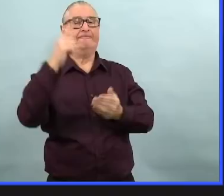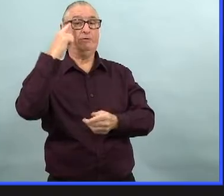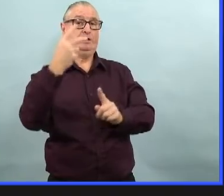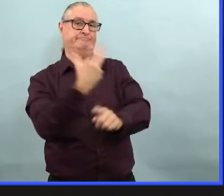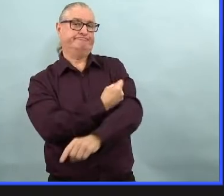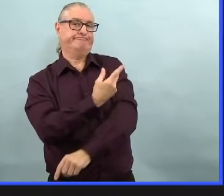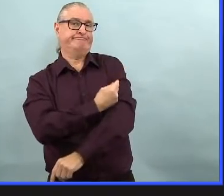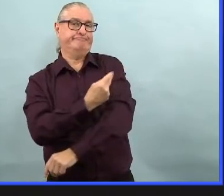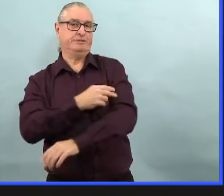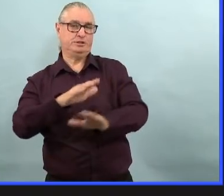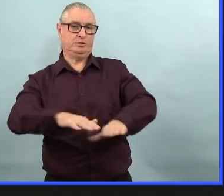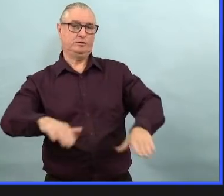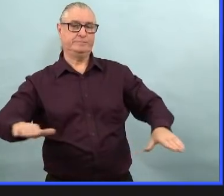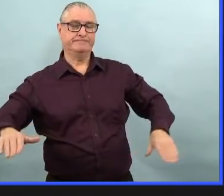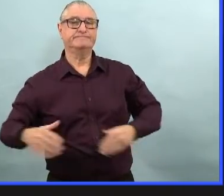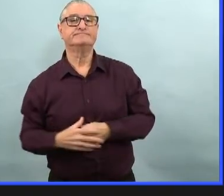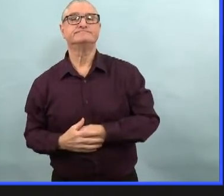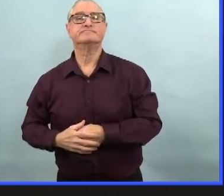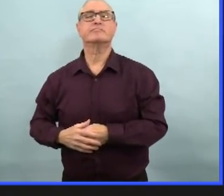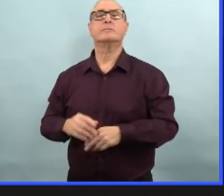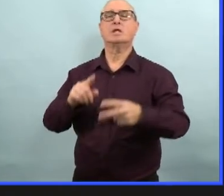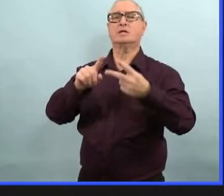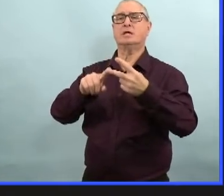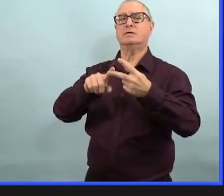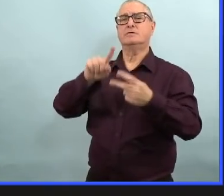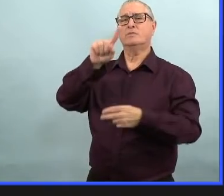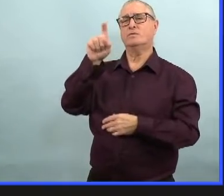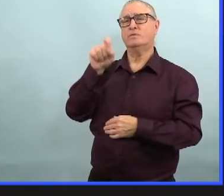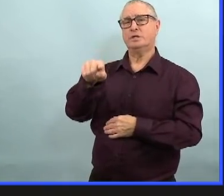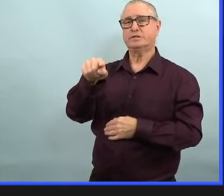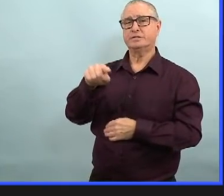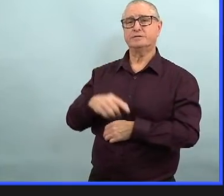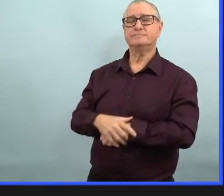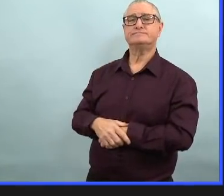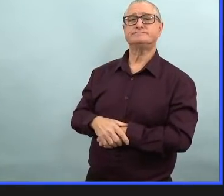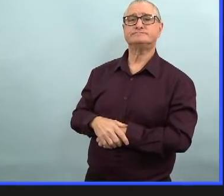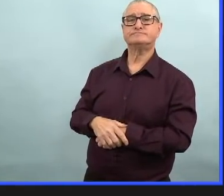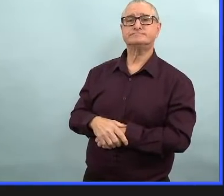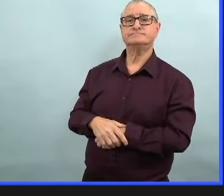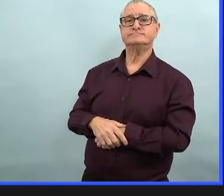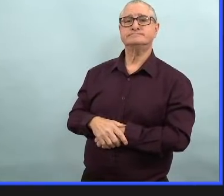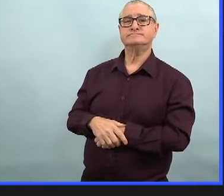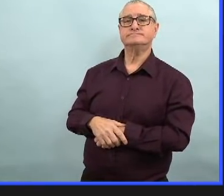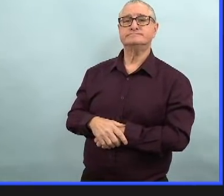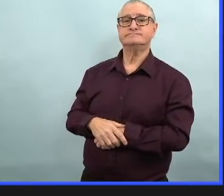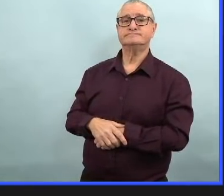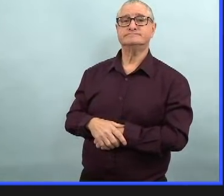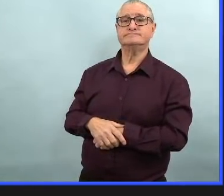the covet cases related to the vaccine uh is it confusing for some people that